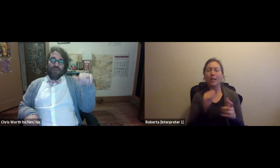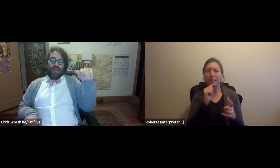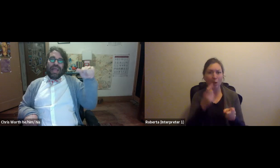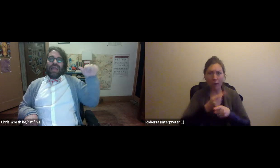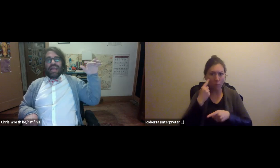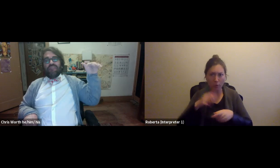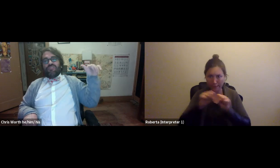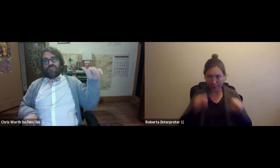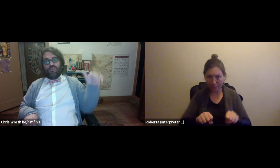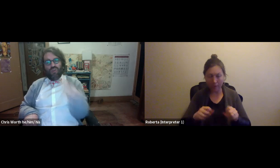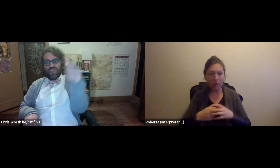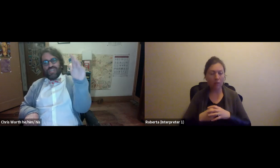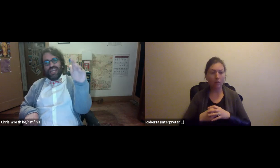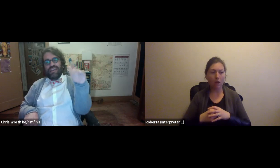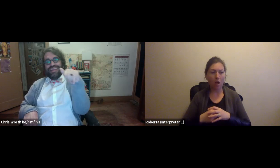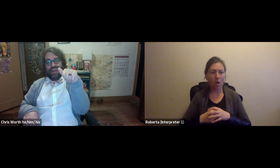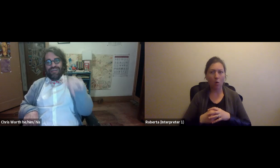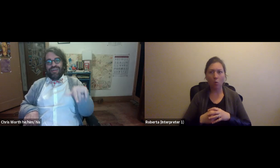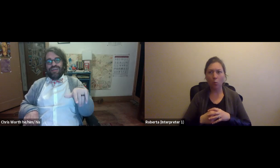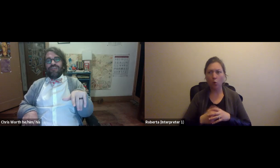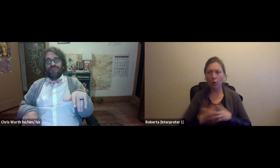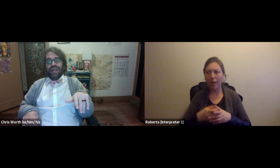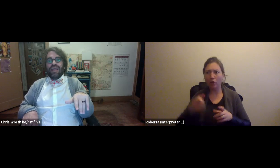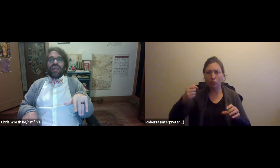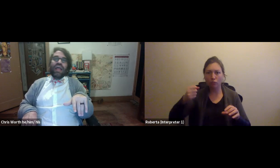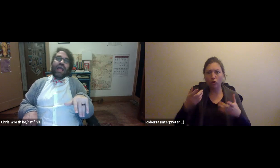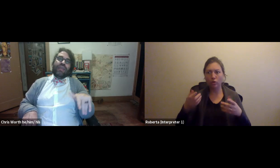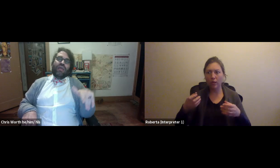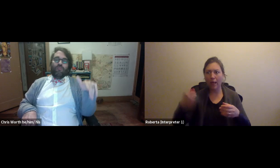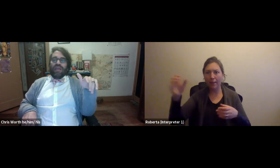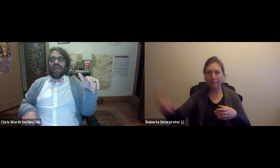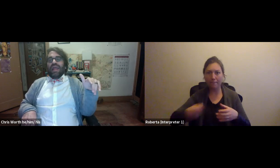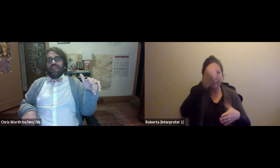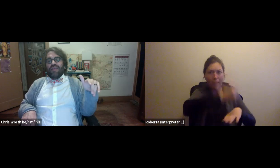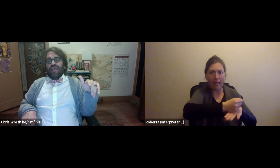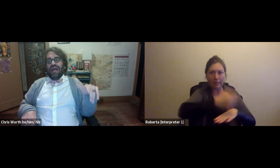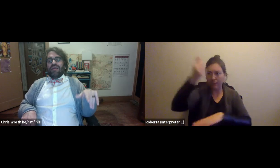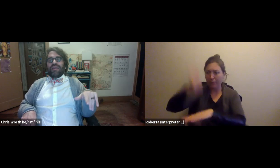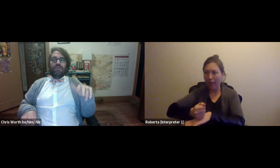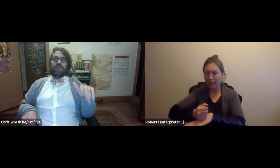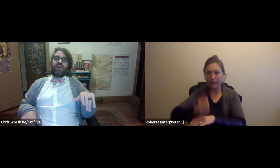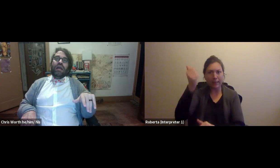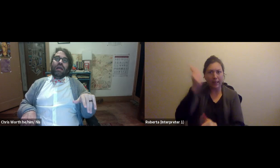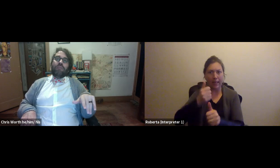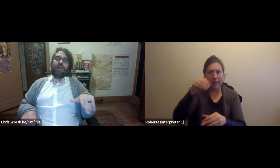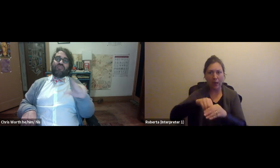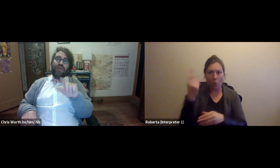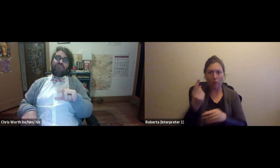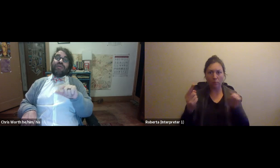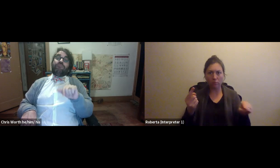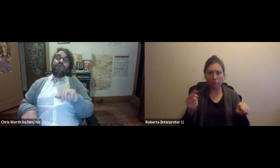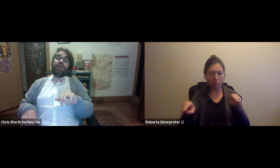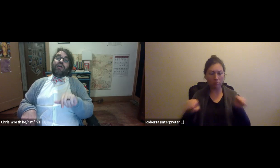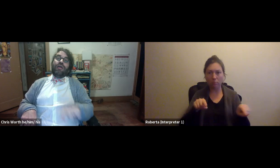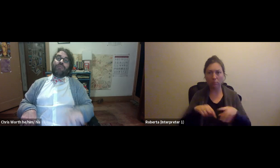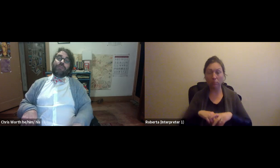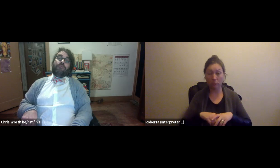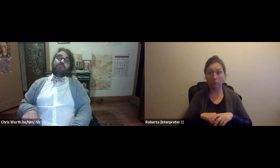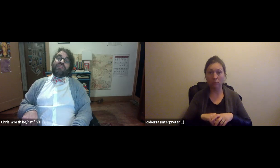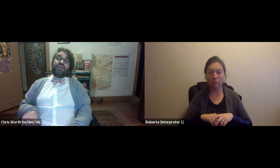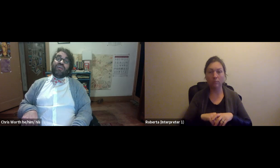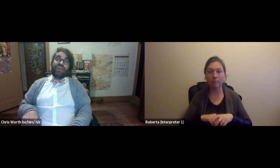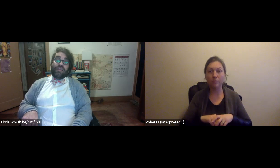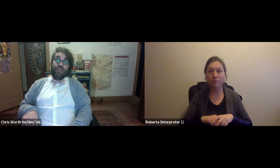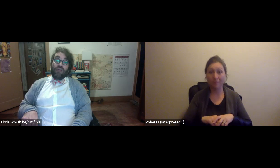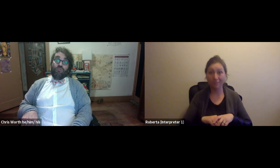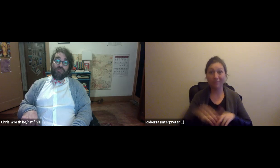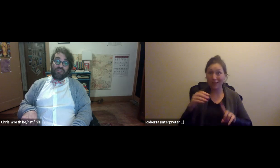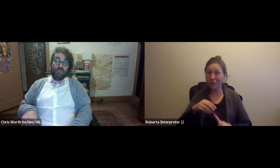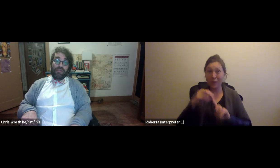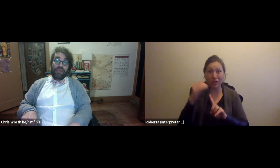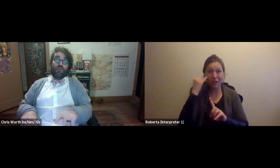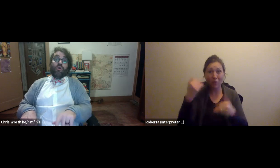We kind of get SQUISHED Into them. Especially if we're people with intellectual disabilities